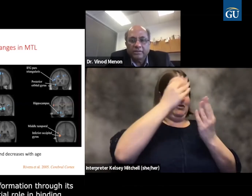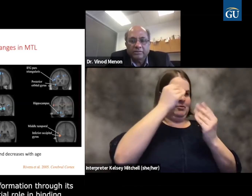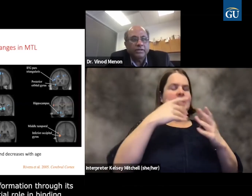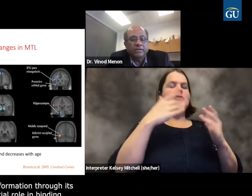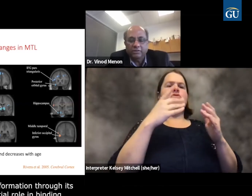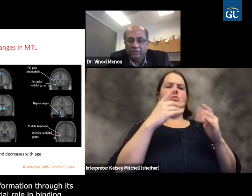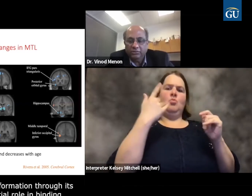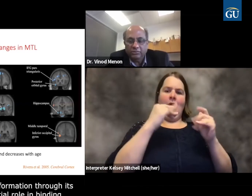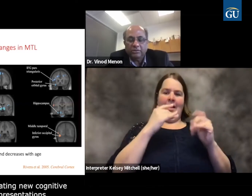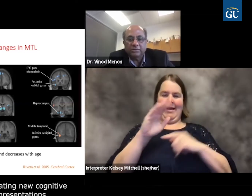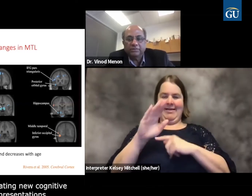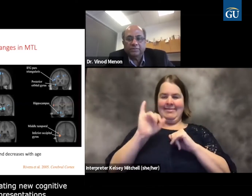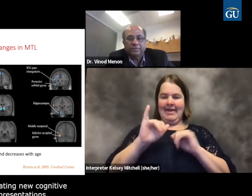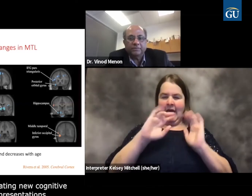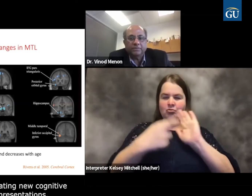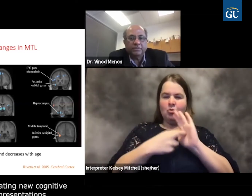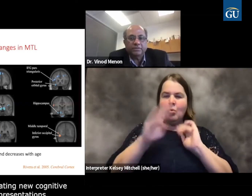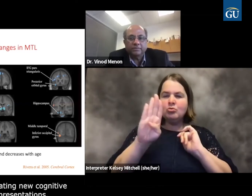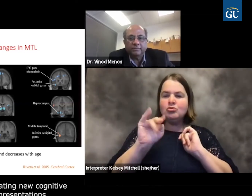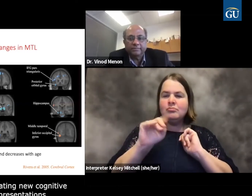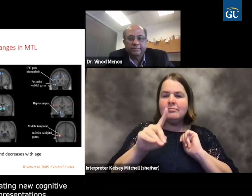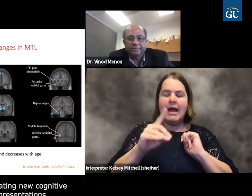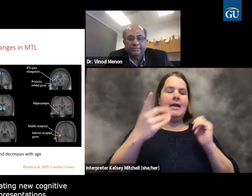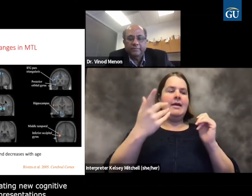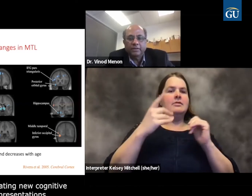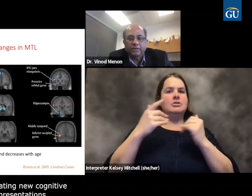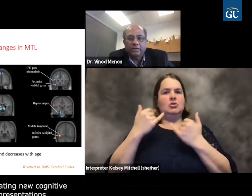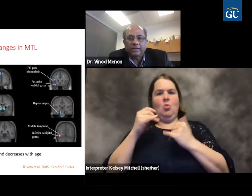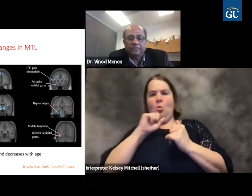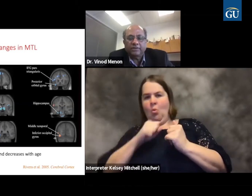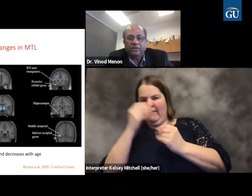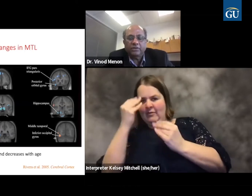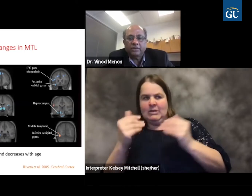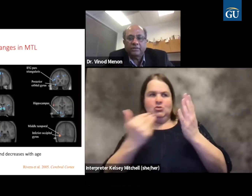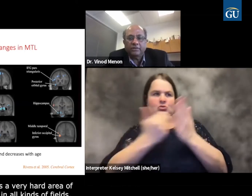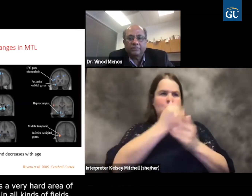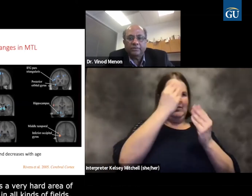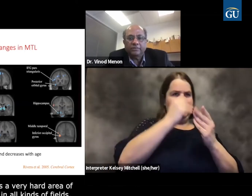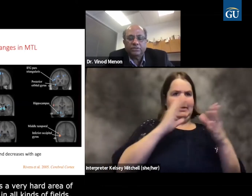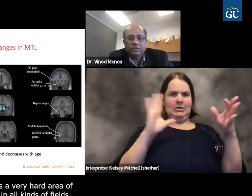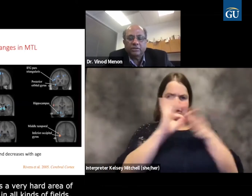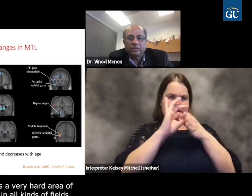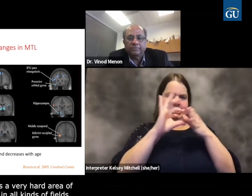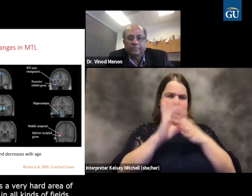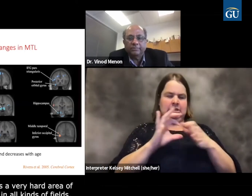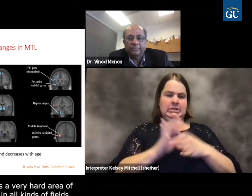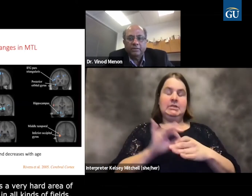role in binding and creating new cognitive representations